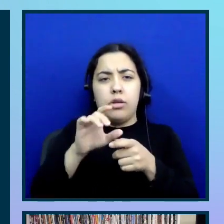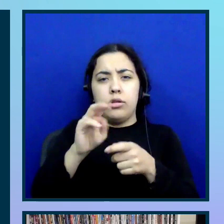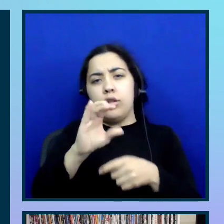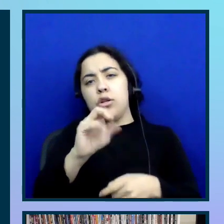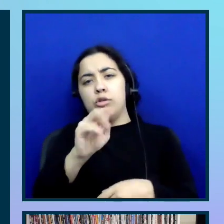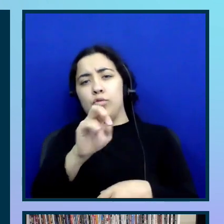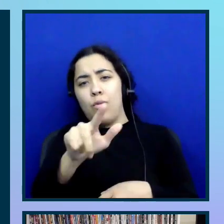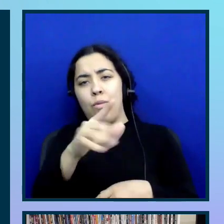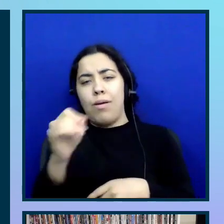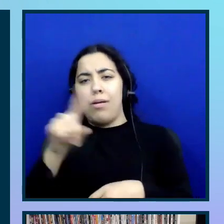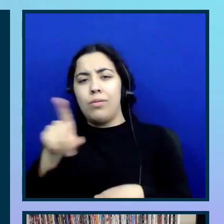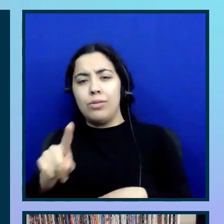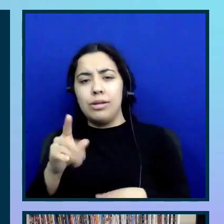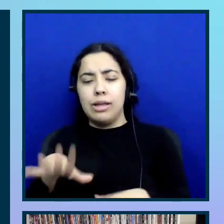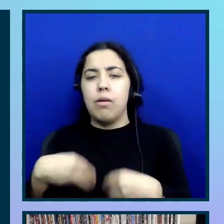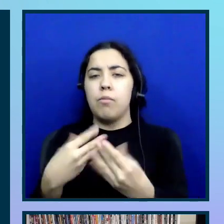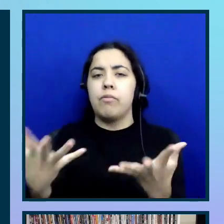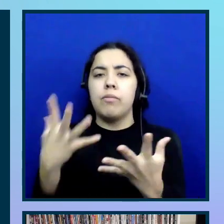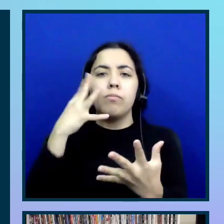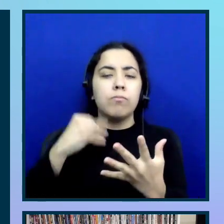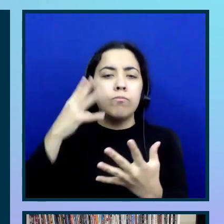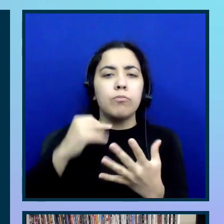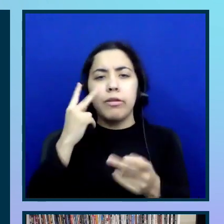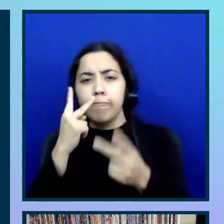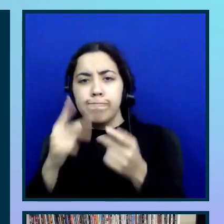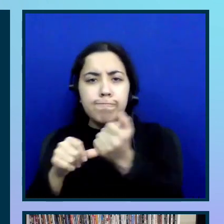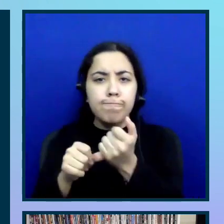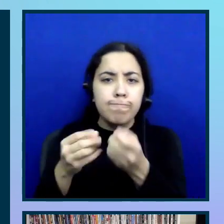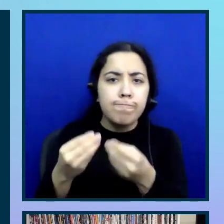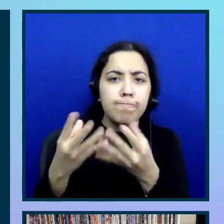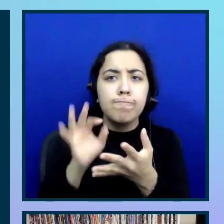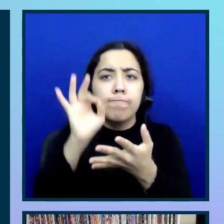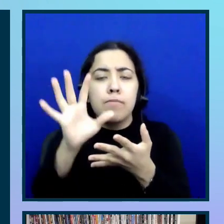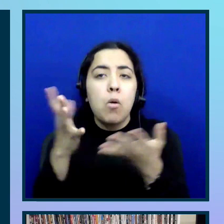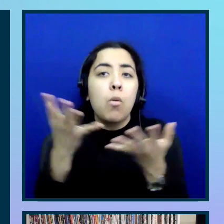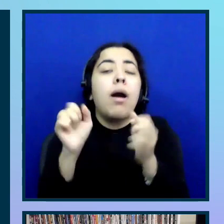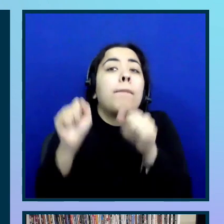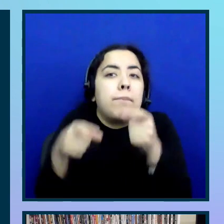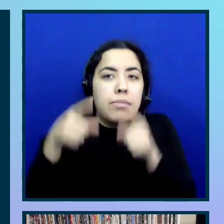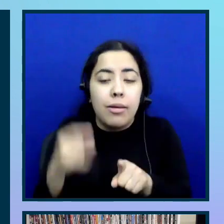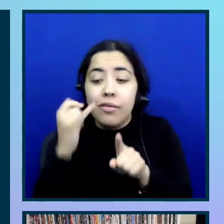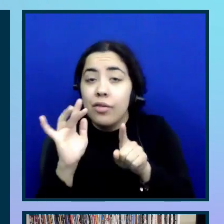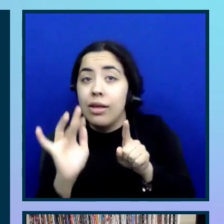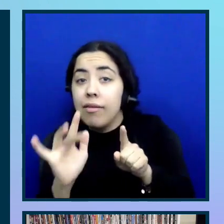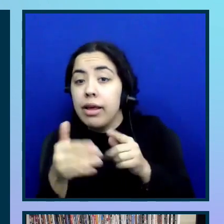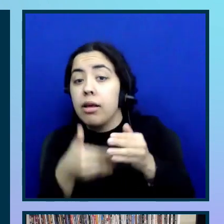as well as the visual affordances provide hints to the user to what may happen when they click the control.